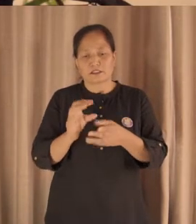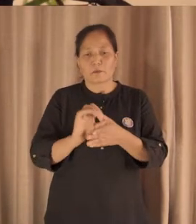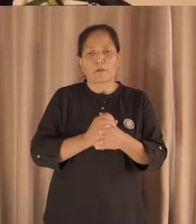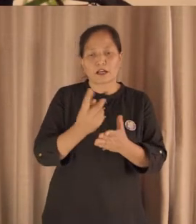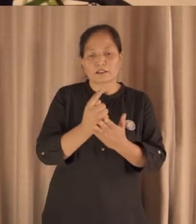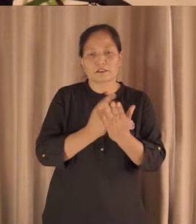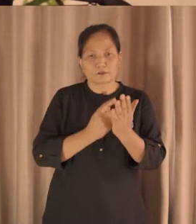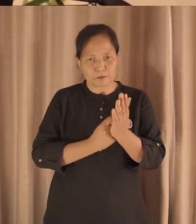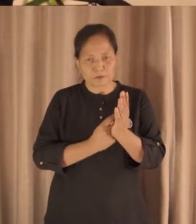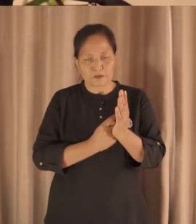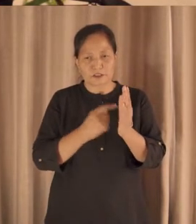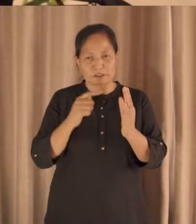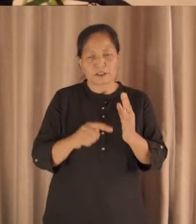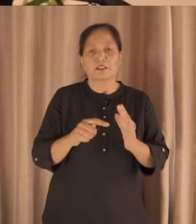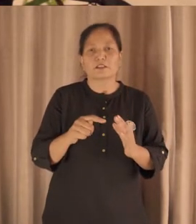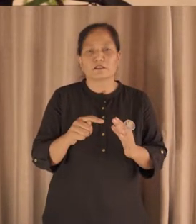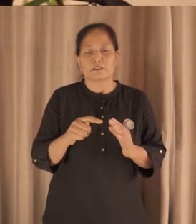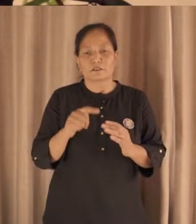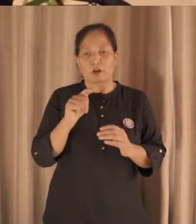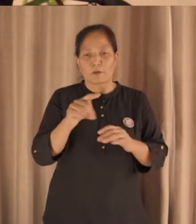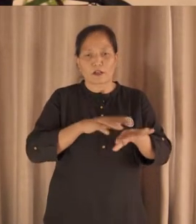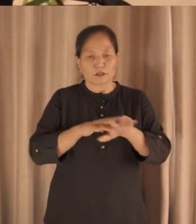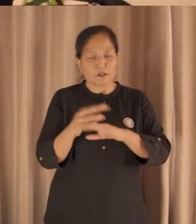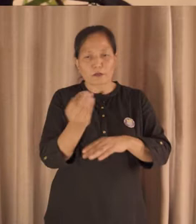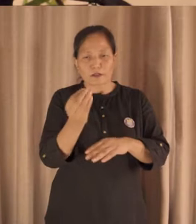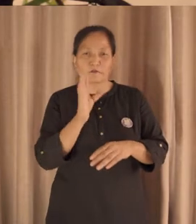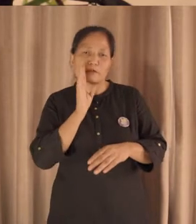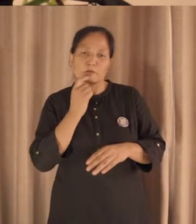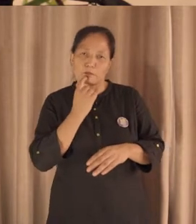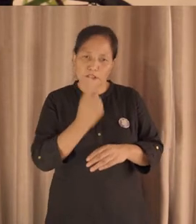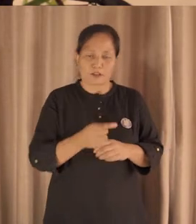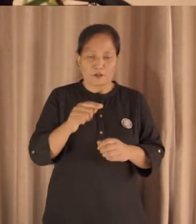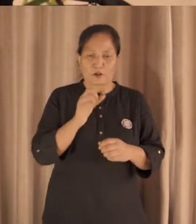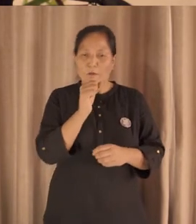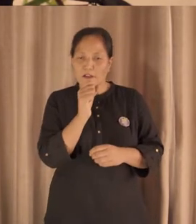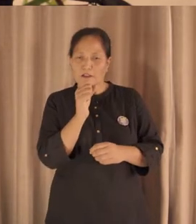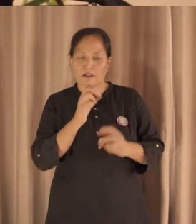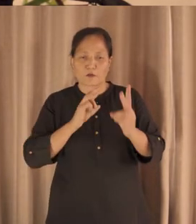of it. The diversity in ethnicity, language and religion has been accepted by the constitution of Nepal as well as people from every layers and streams and every community. Inclusiveness